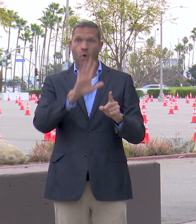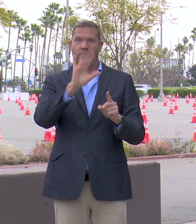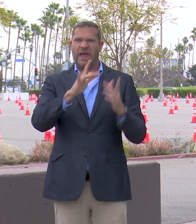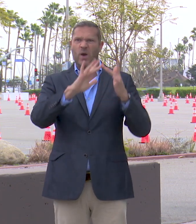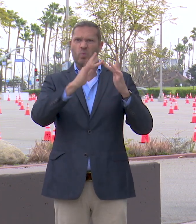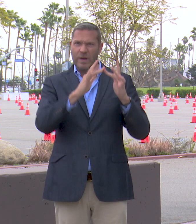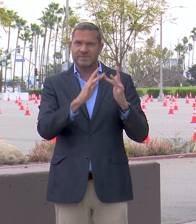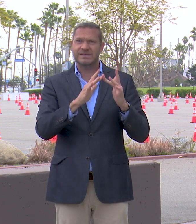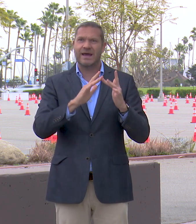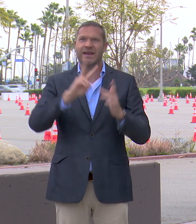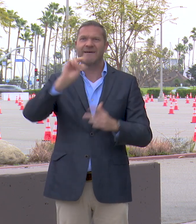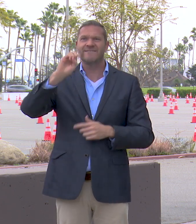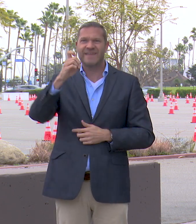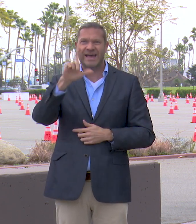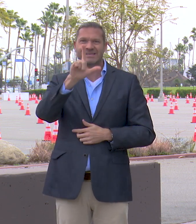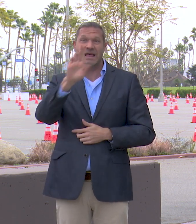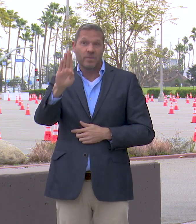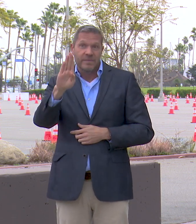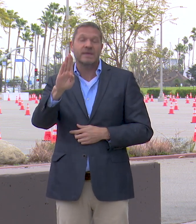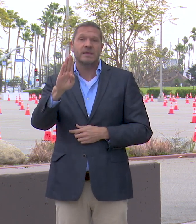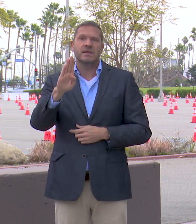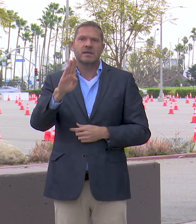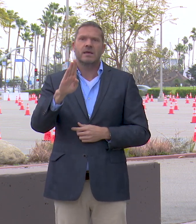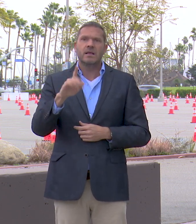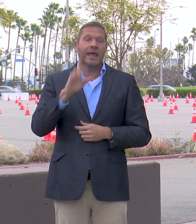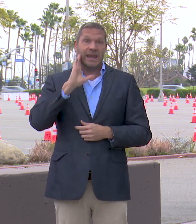Let's you're not, let's say that you're in group C or you're part of the general public